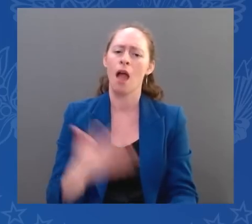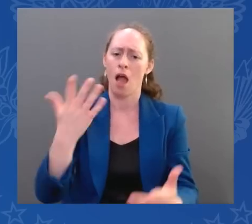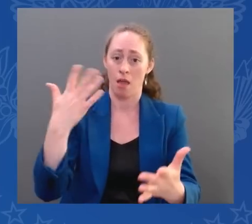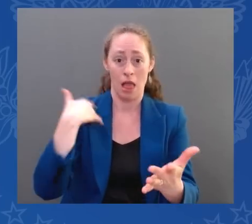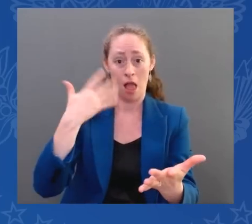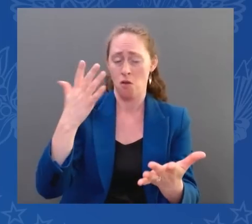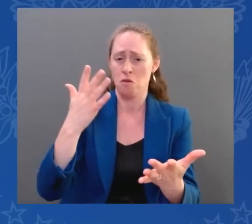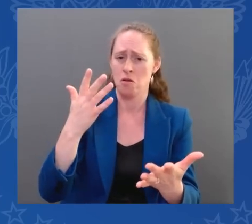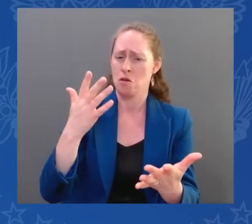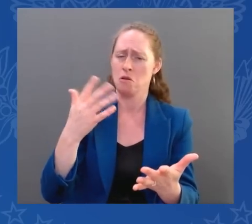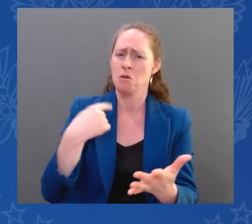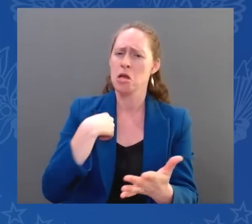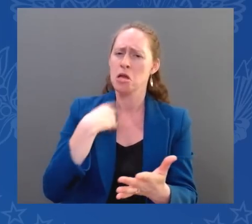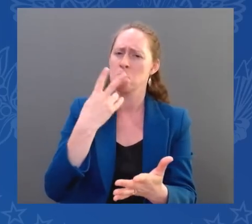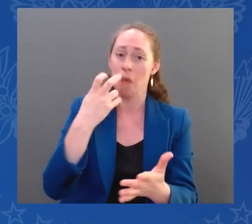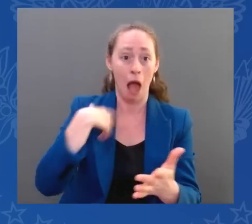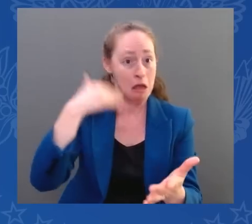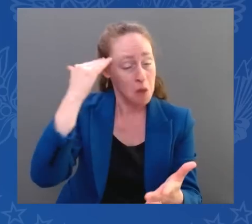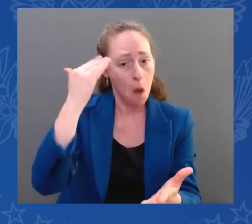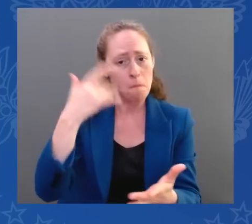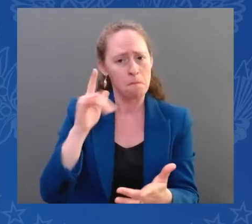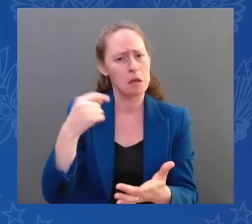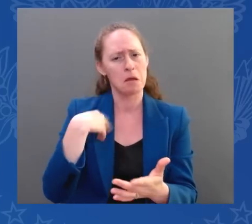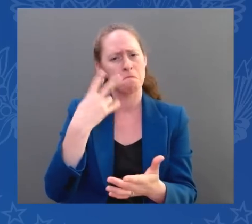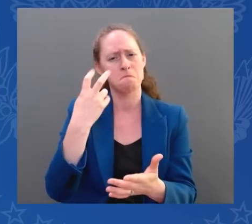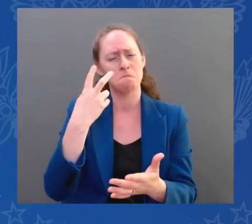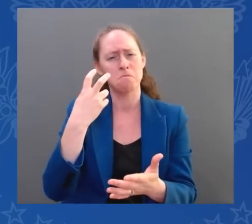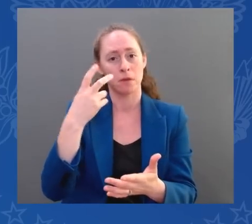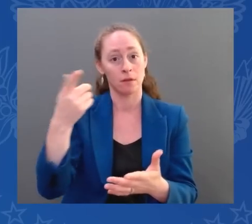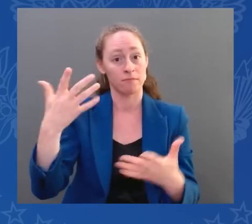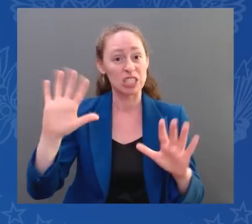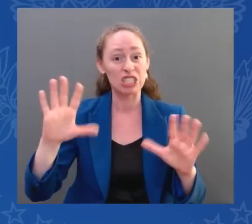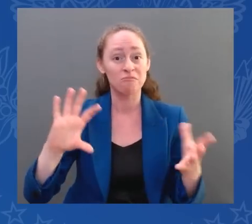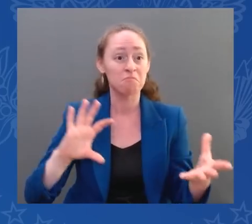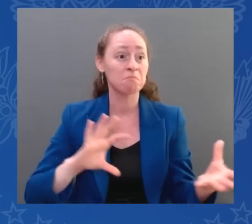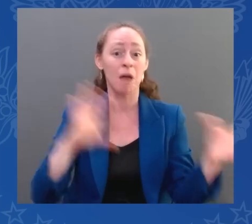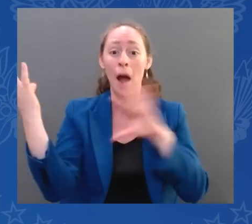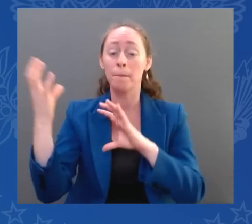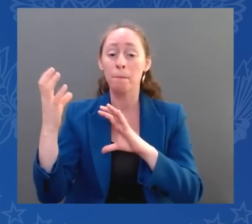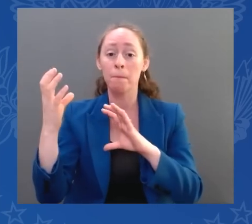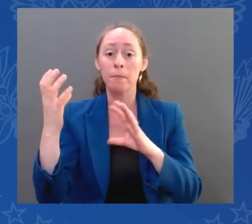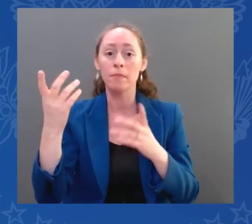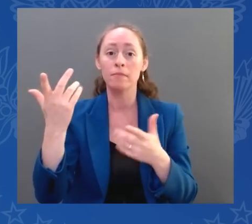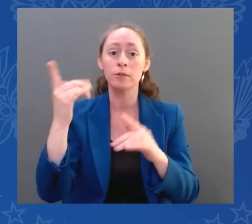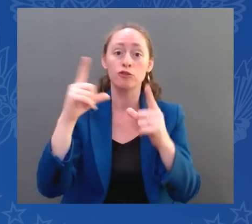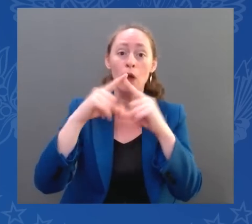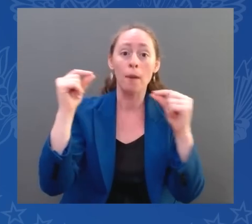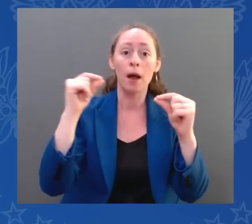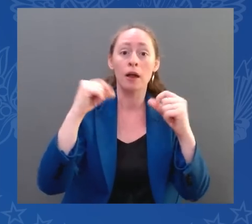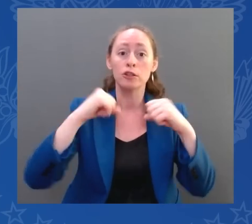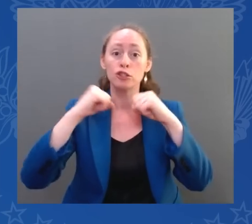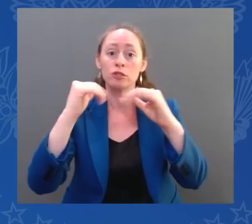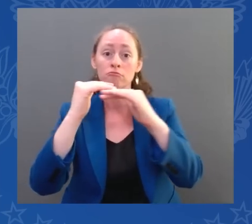destabilizing impact on Japanese security or Japanese solidarity. Thank you all so very much.